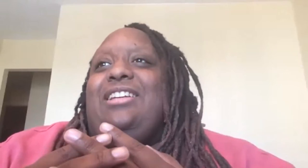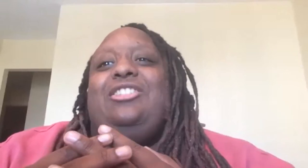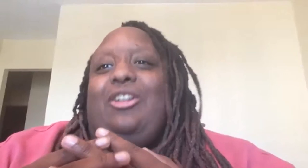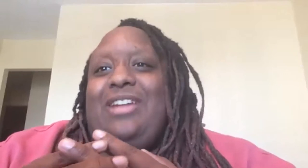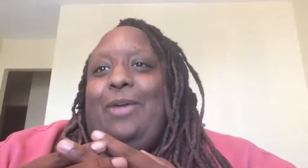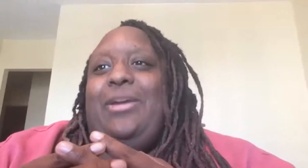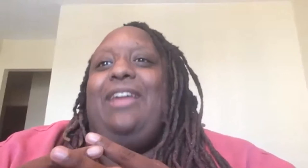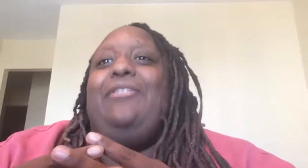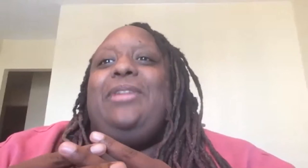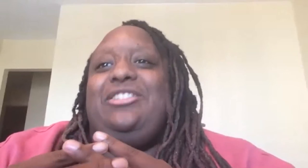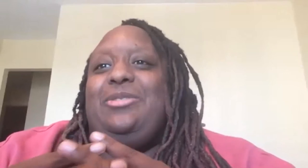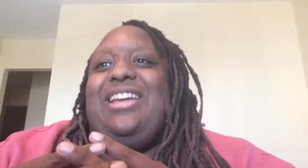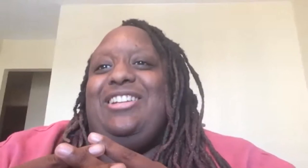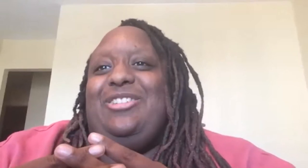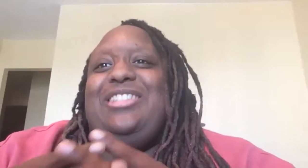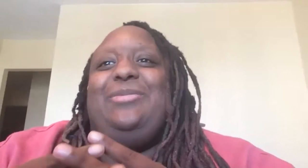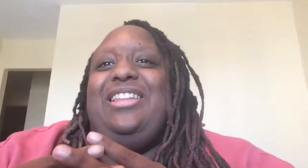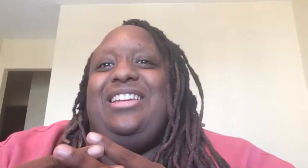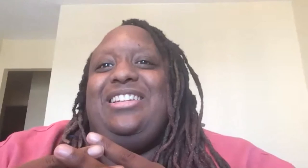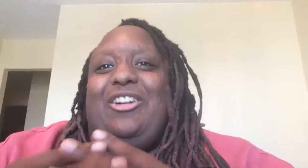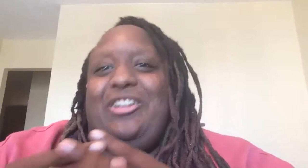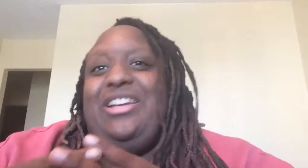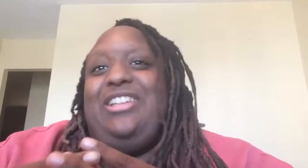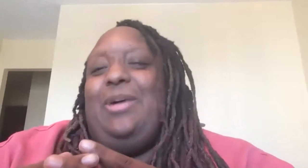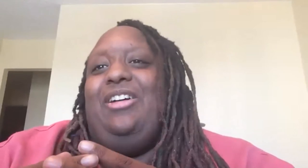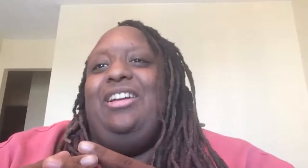but everybody is unique, and so disabilities are unique as well.